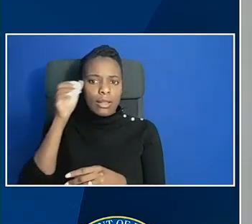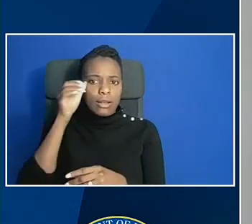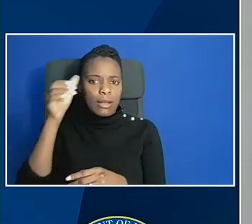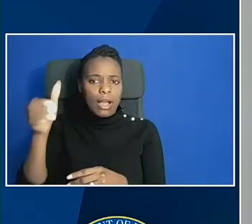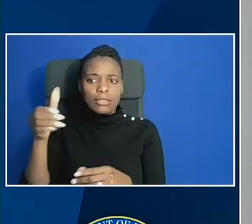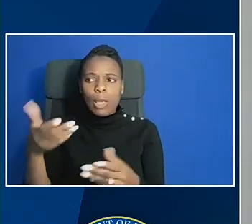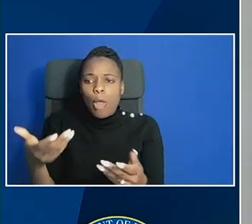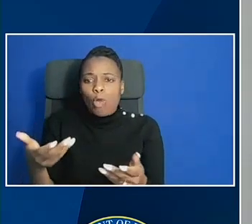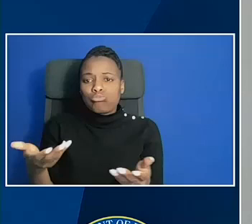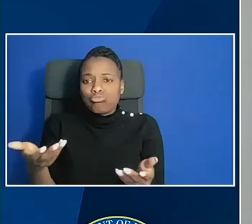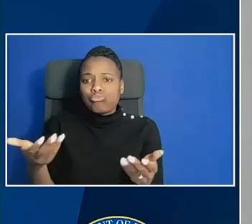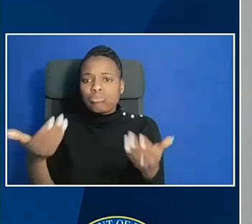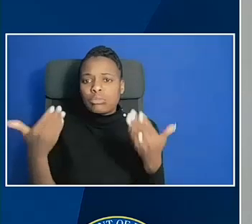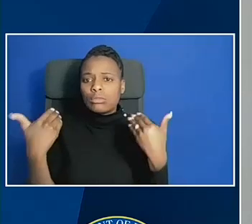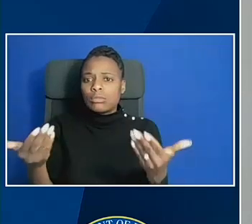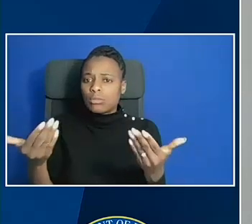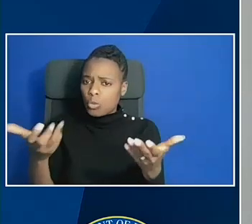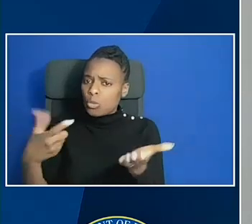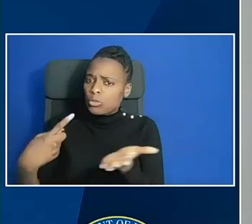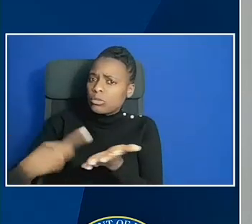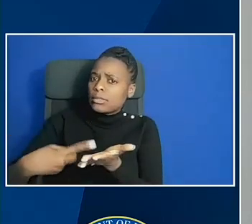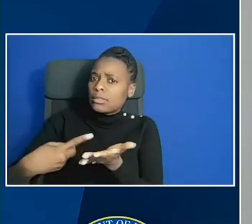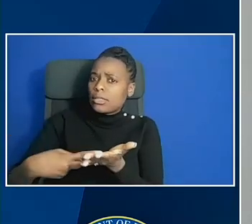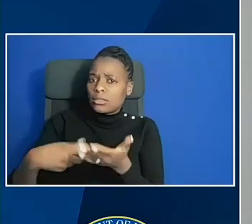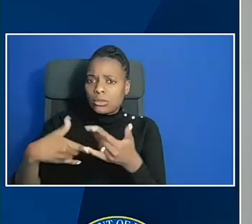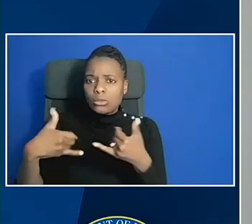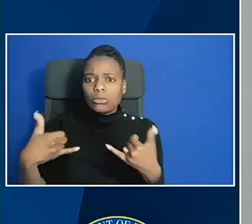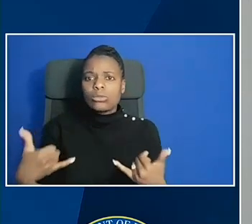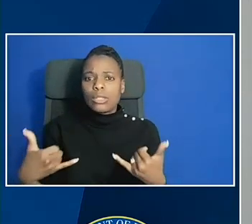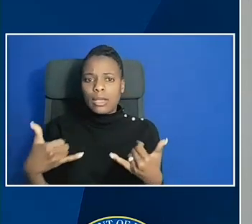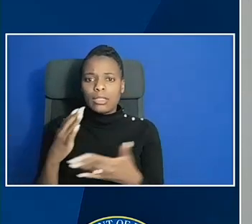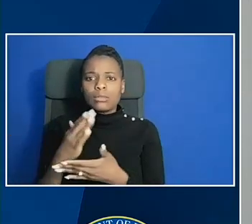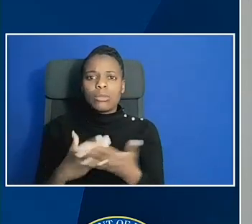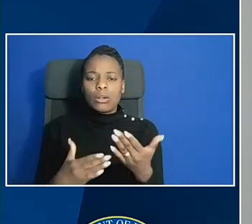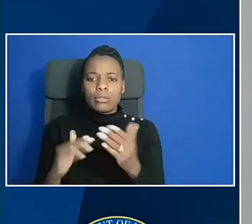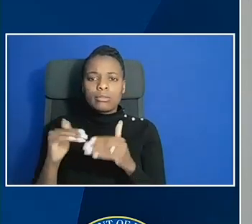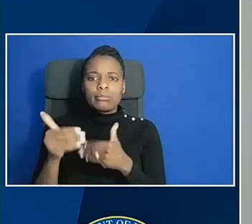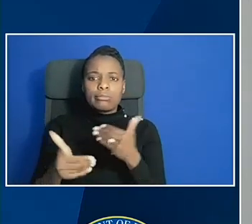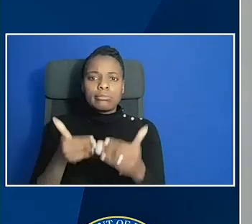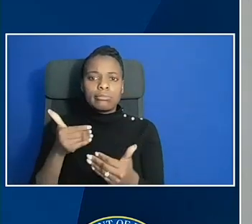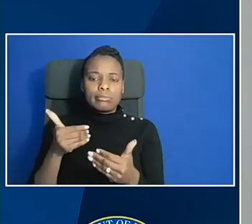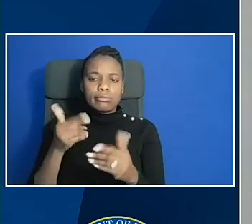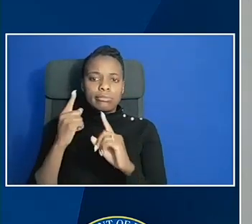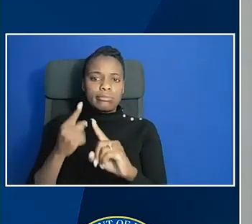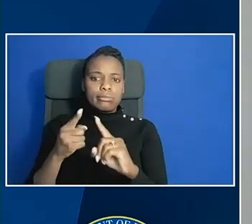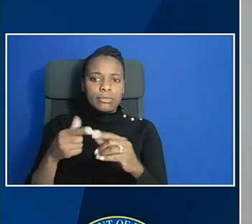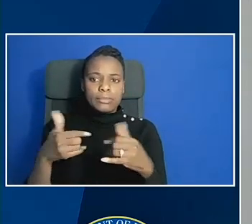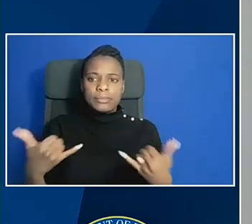We want to have a discussion about that today, and that's part of what we're doing right now. So I'll give up the floor now.